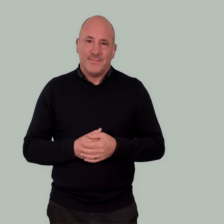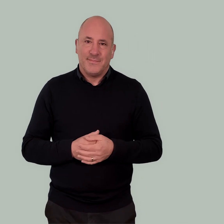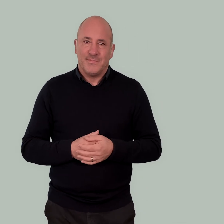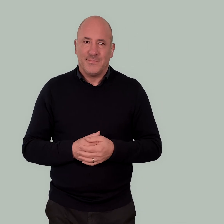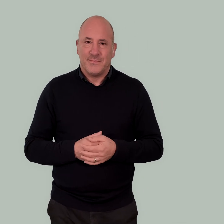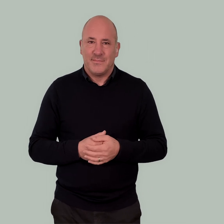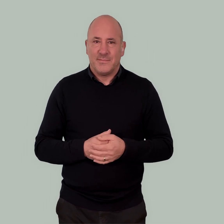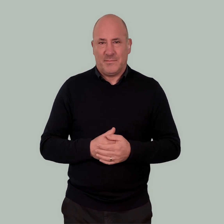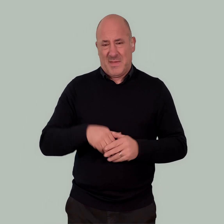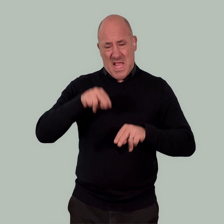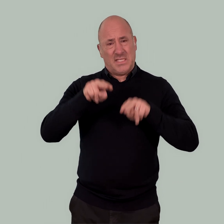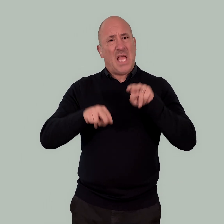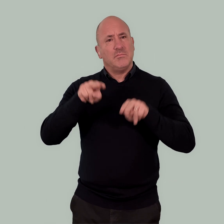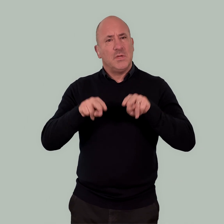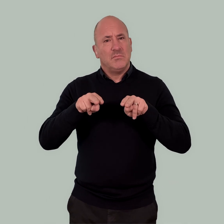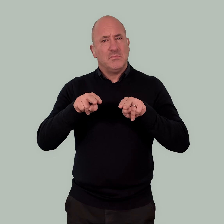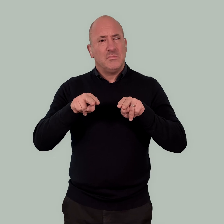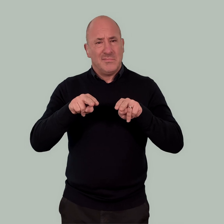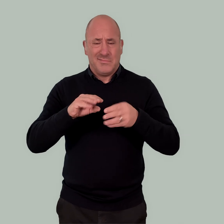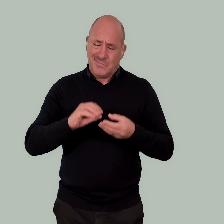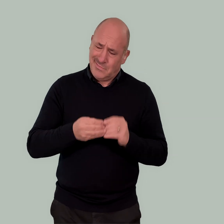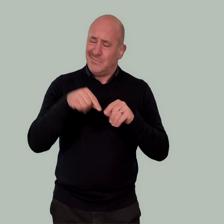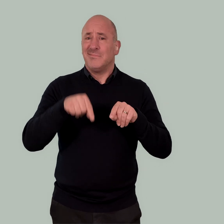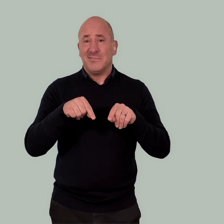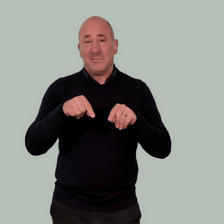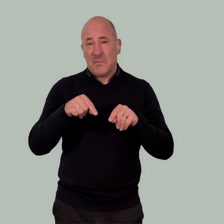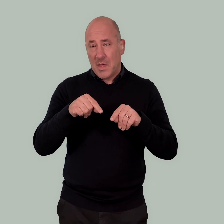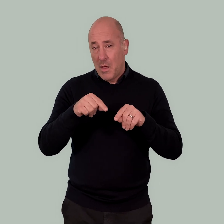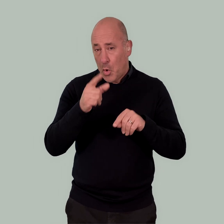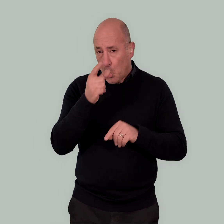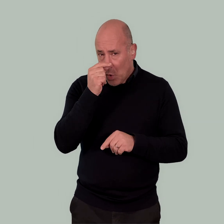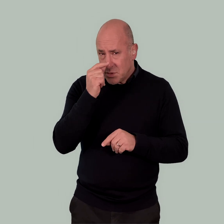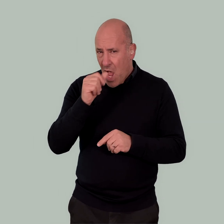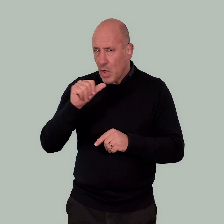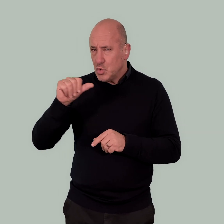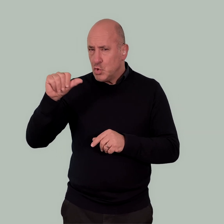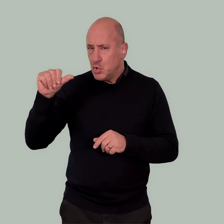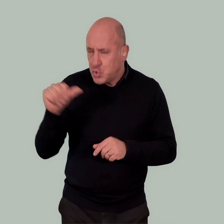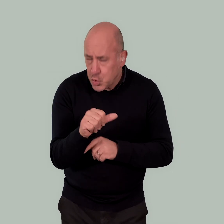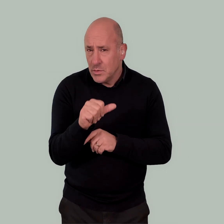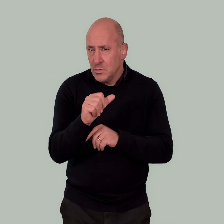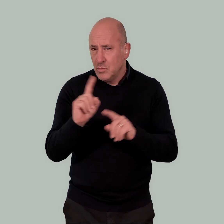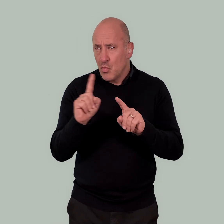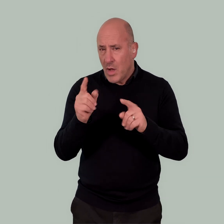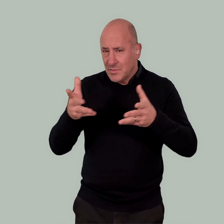What role the assessment could and should play